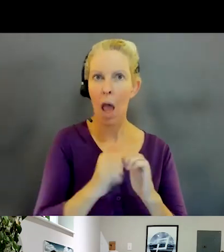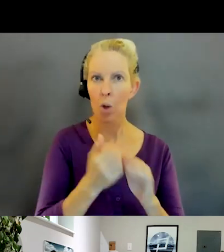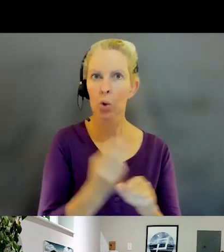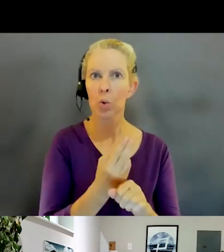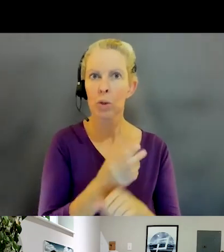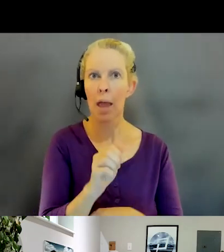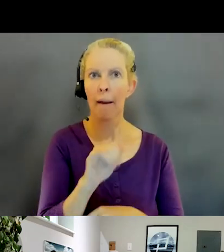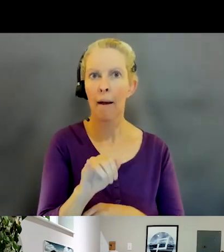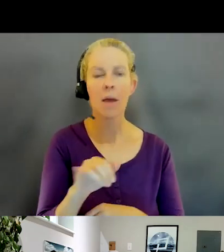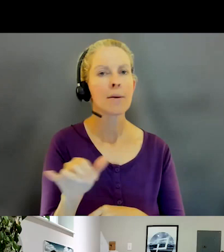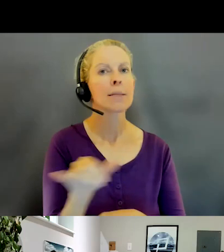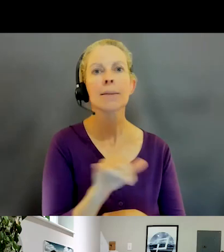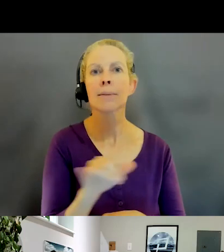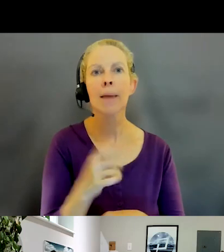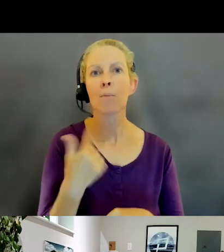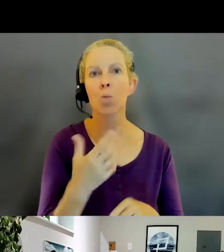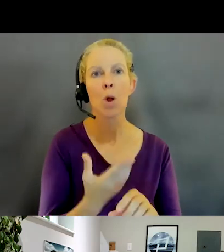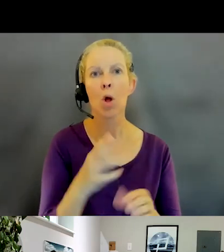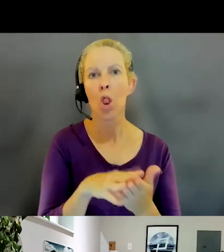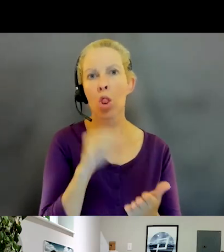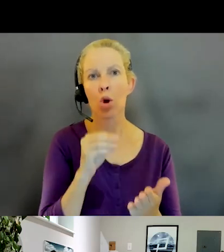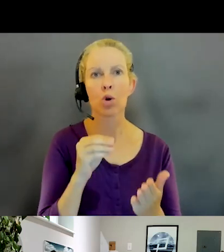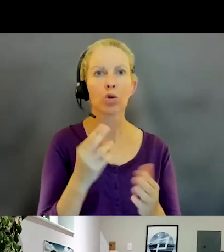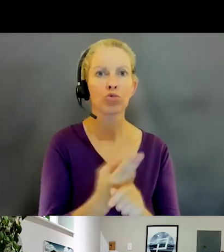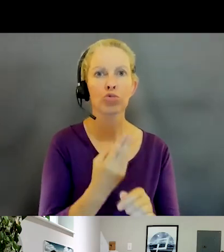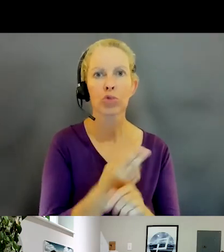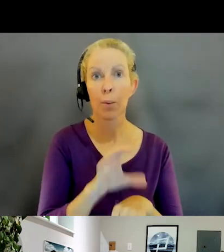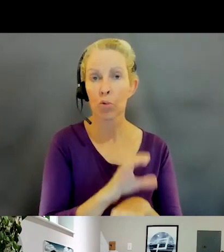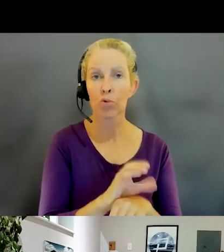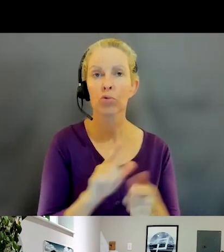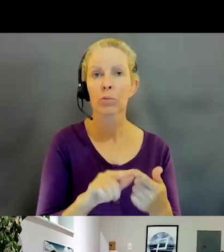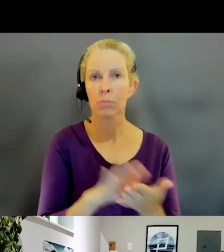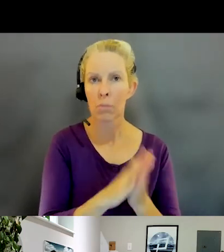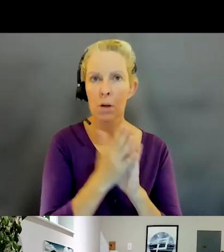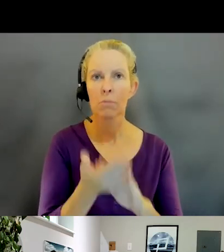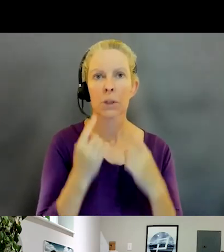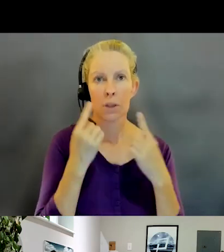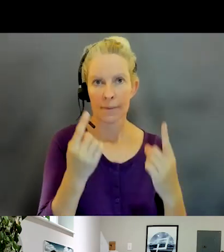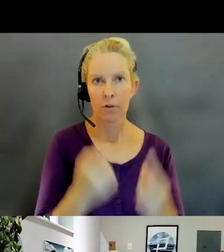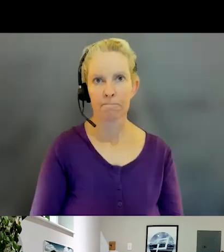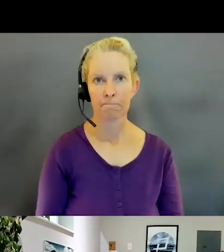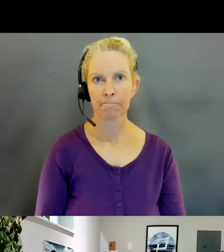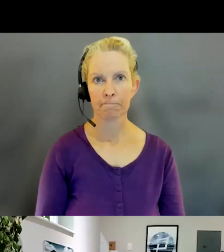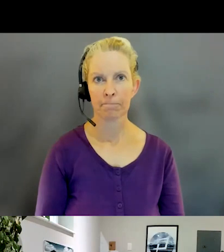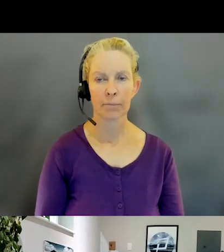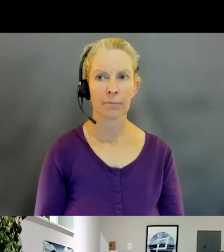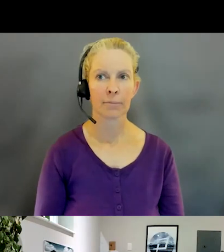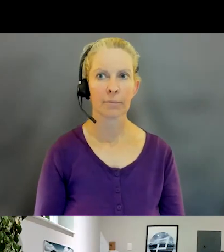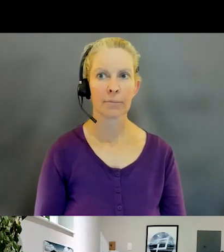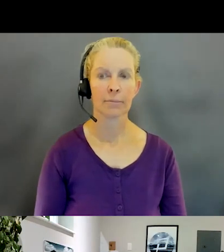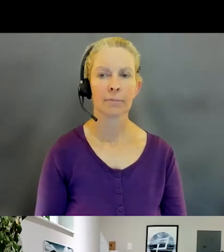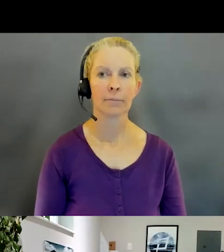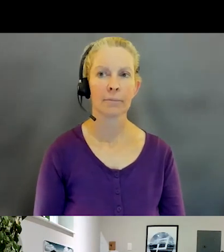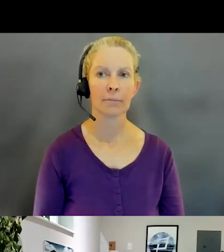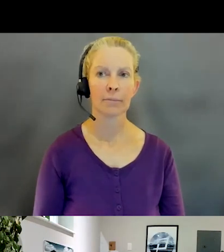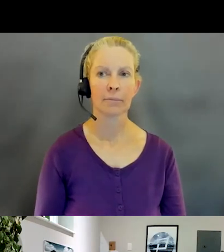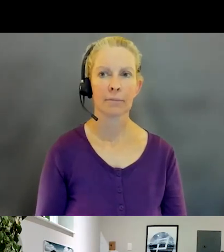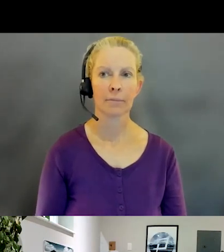to learn how to use computers to be successful. >> Jay: That's great. So, do you know of good